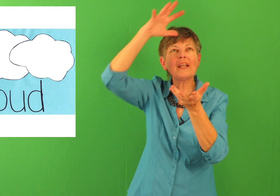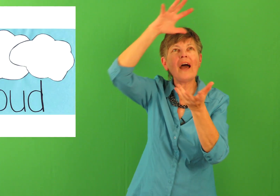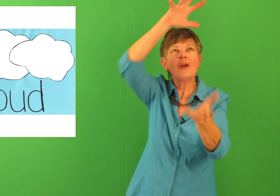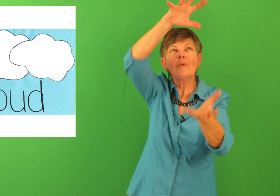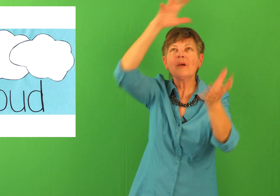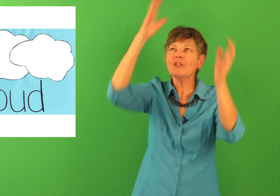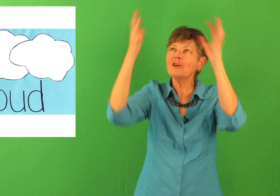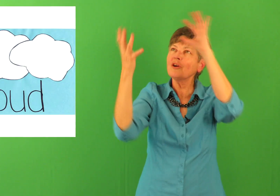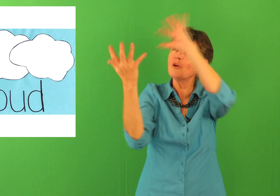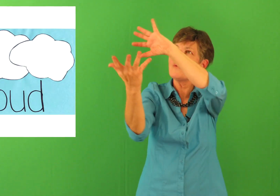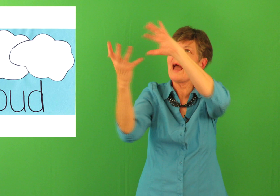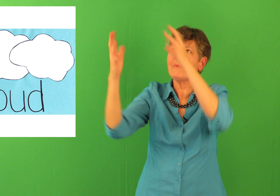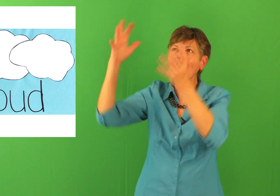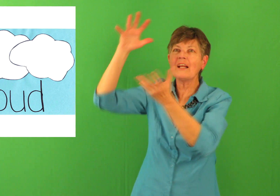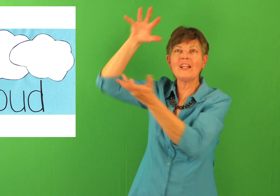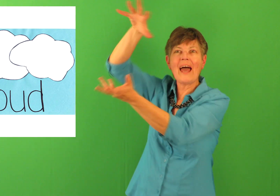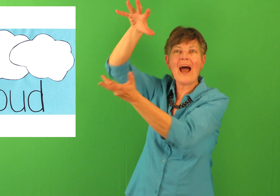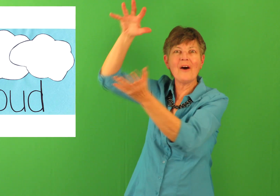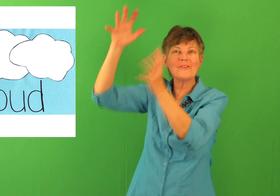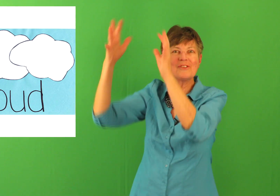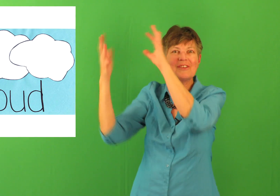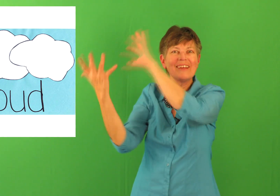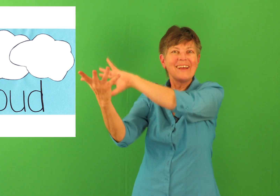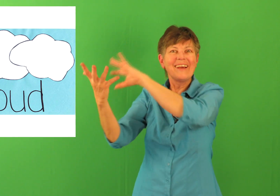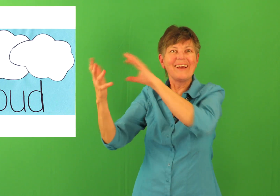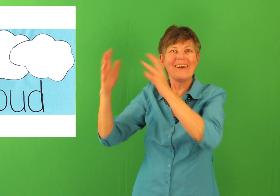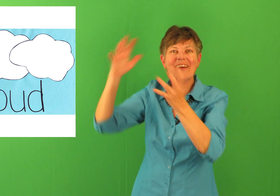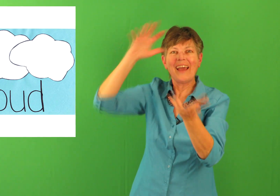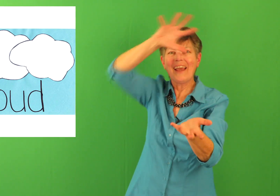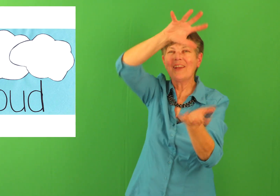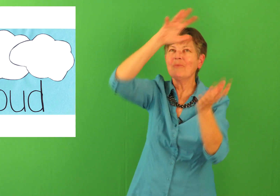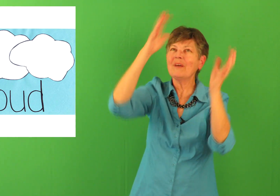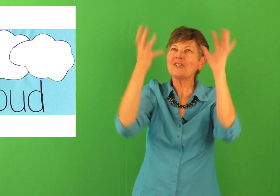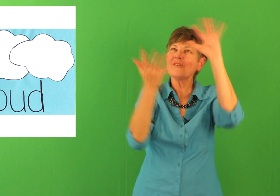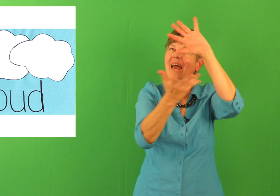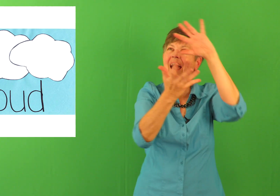cloud picture you're grabbing clouds ok can you picture that